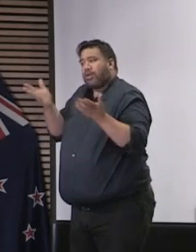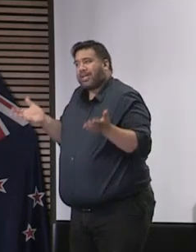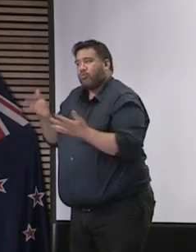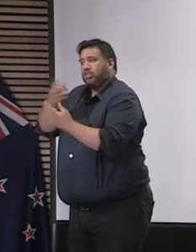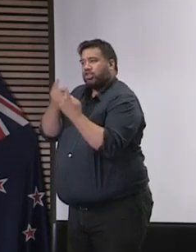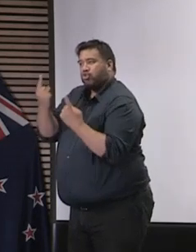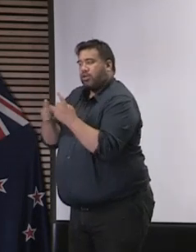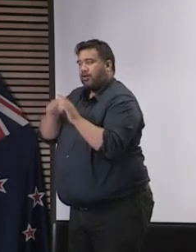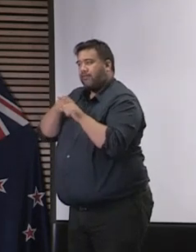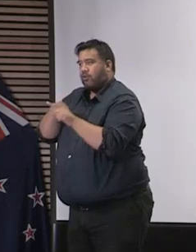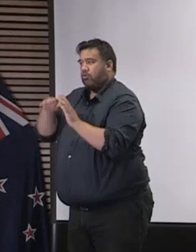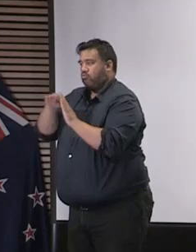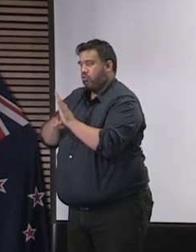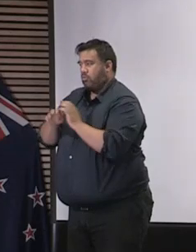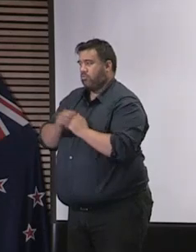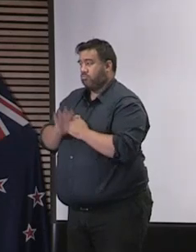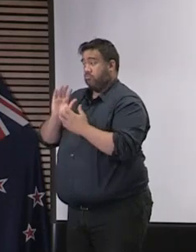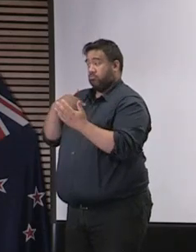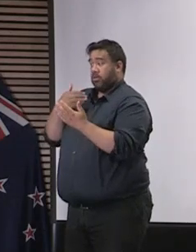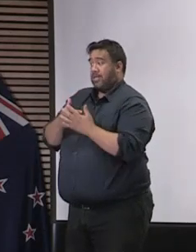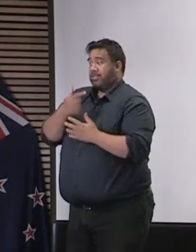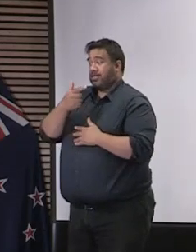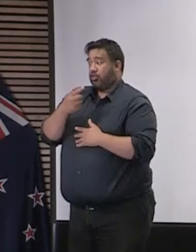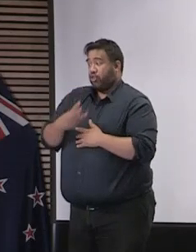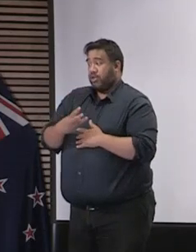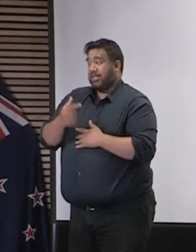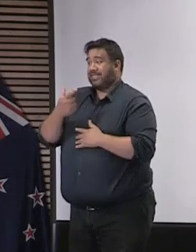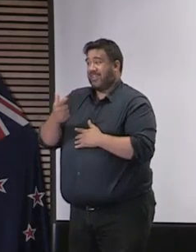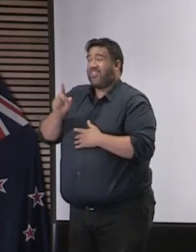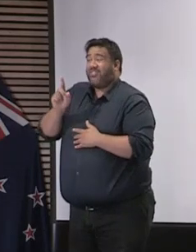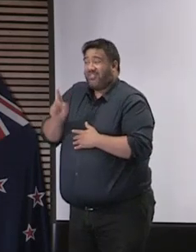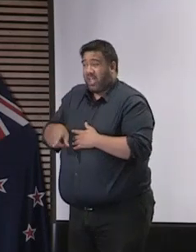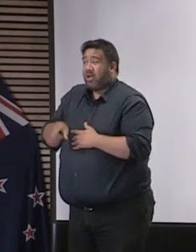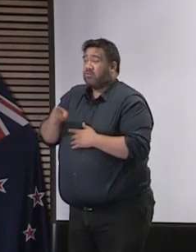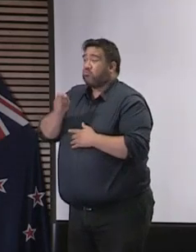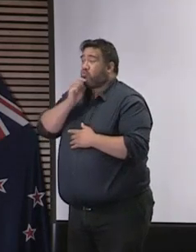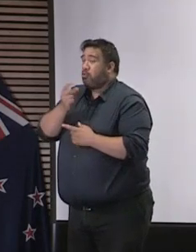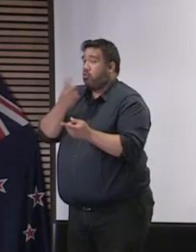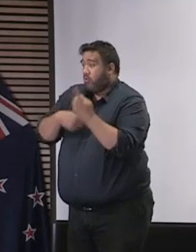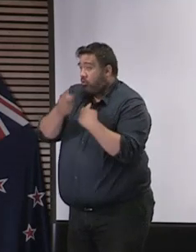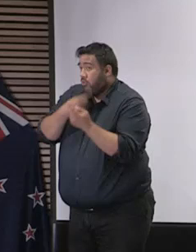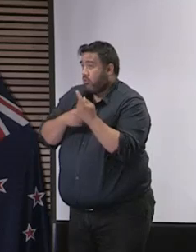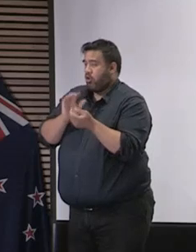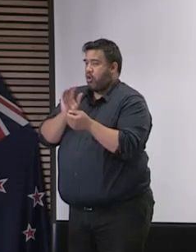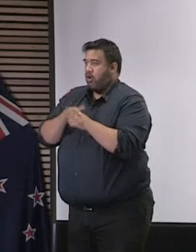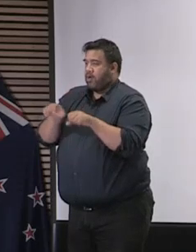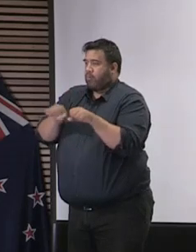A positive signal. To date, we